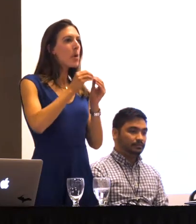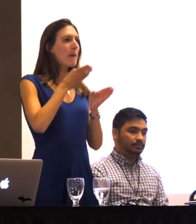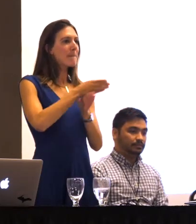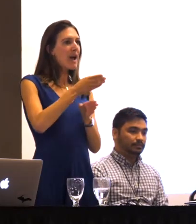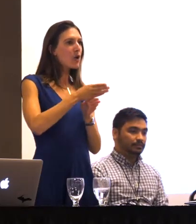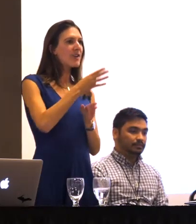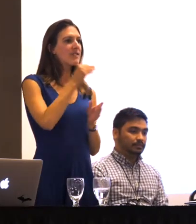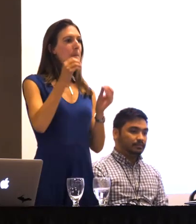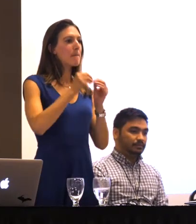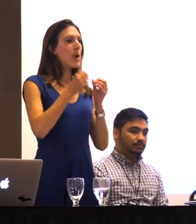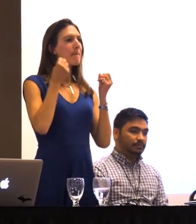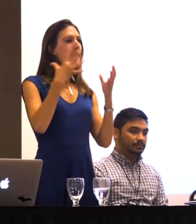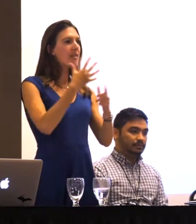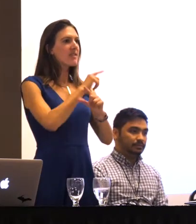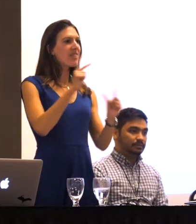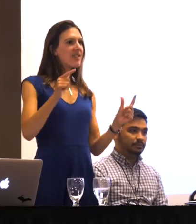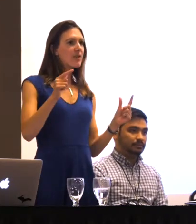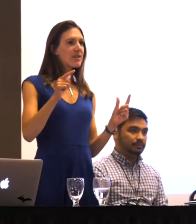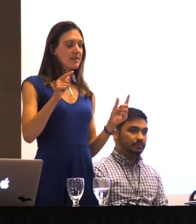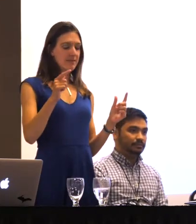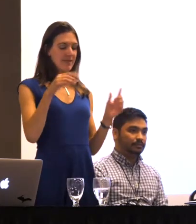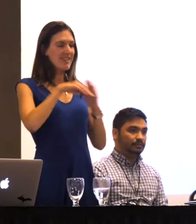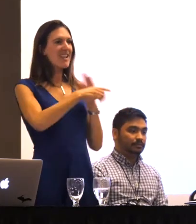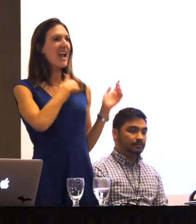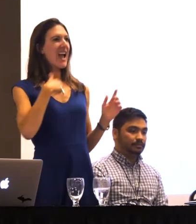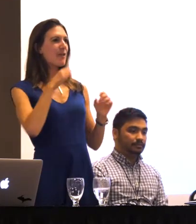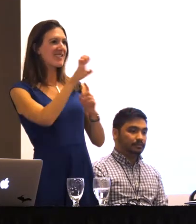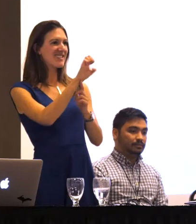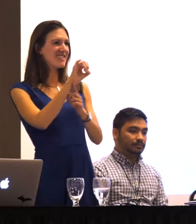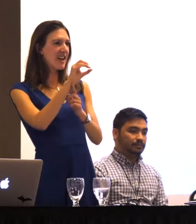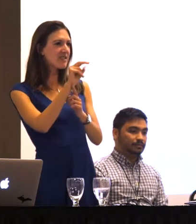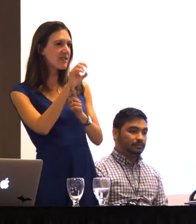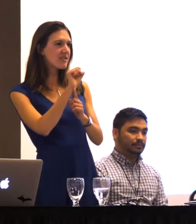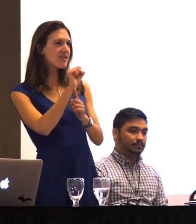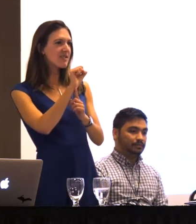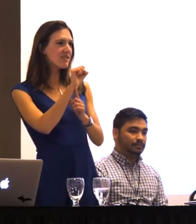include more minorities as well as multilingualism